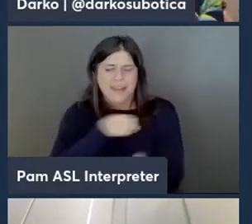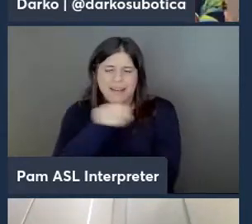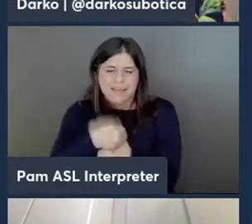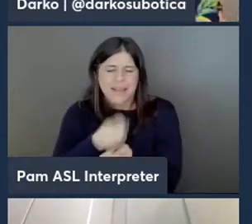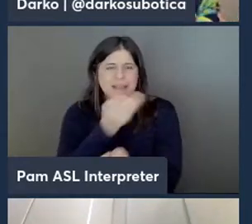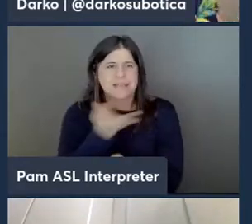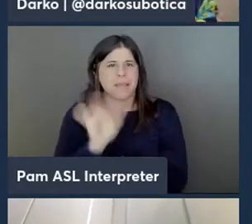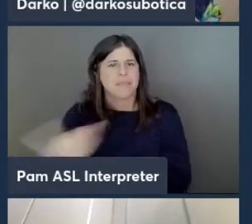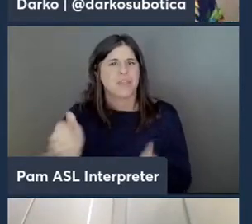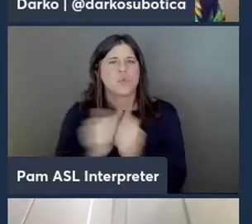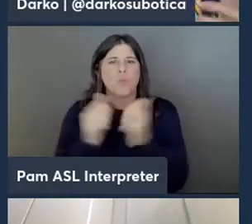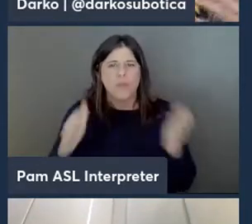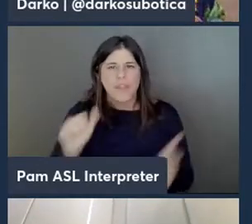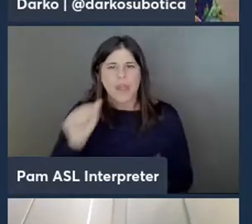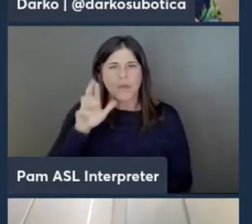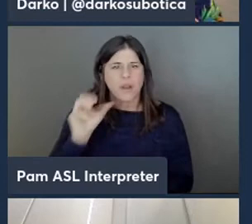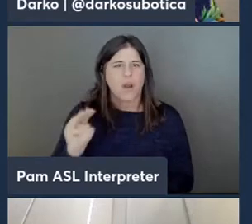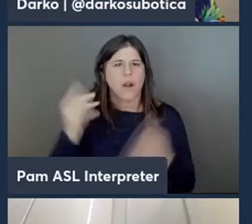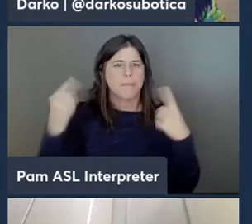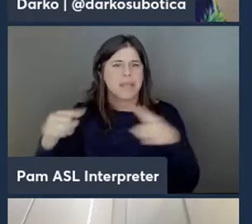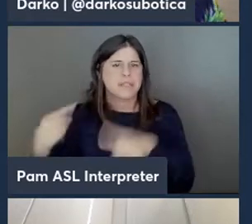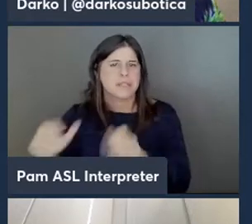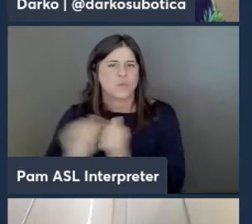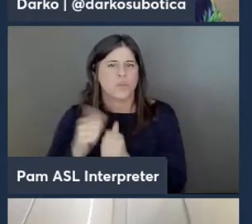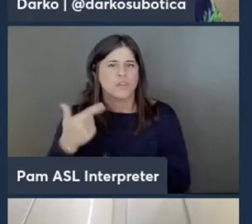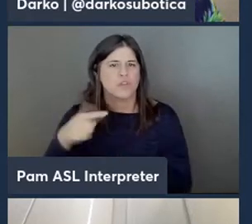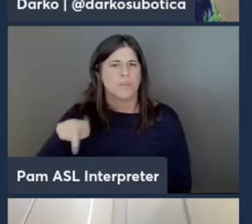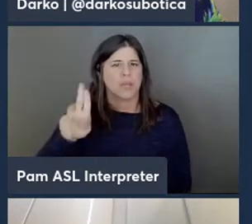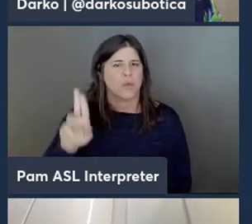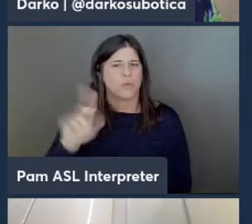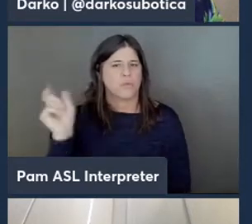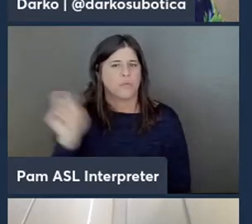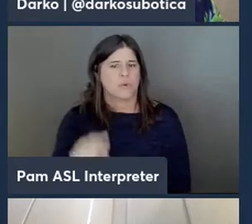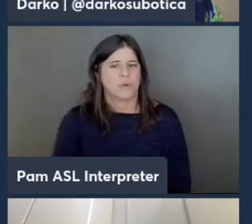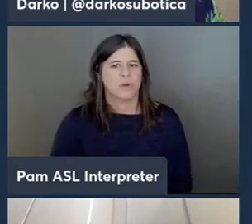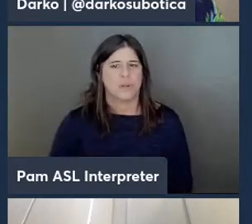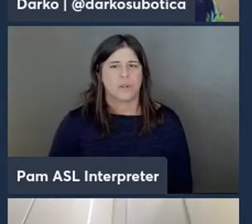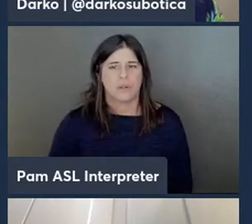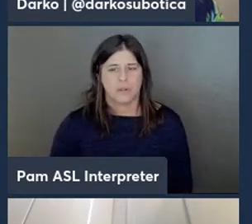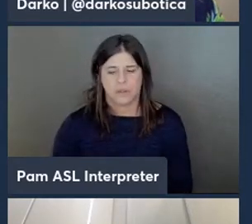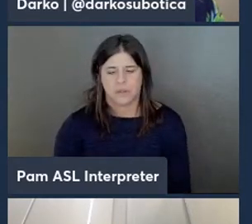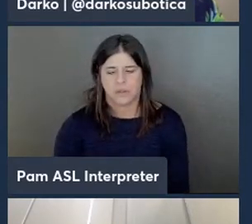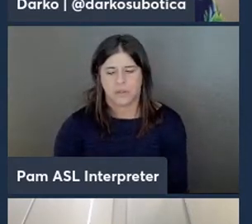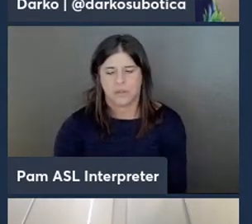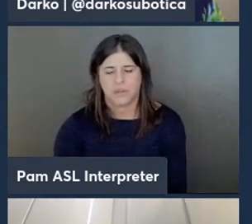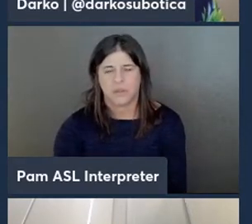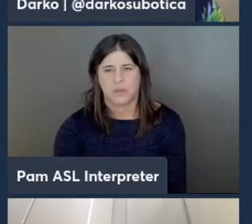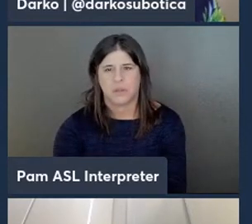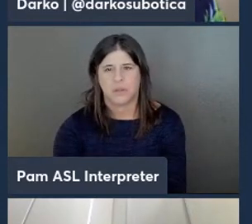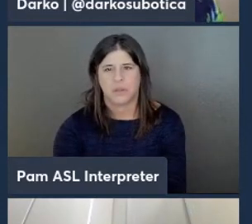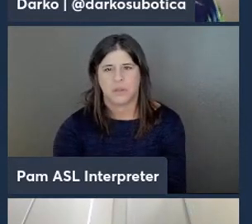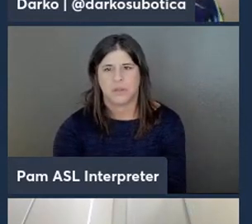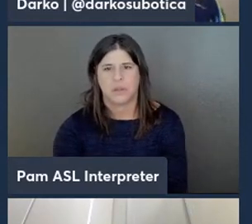without an Arm instance with the GPU? (mouse clicks) Were they doing it before?